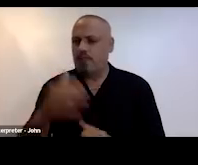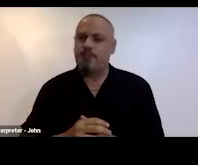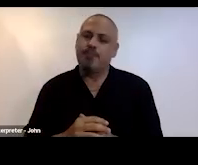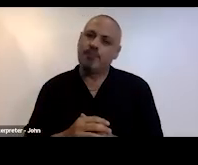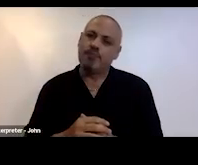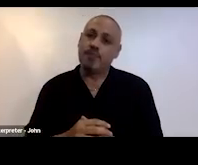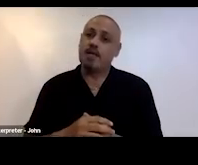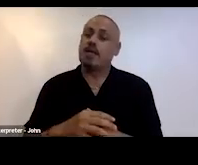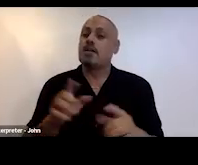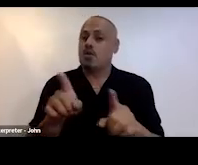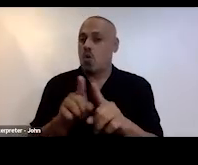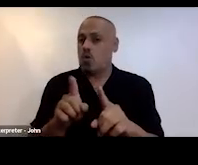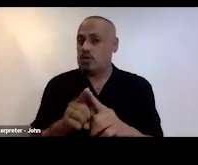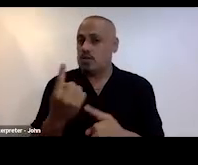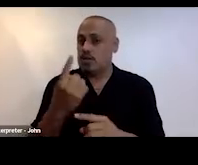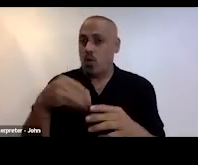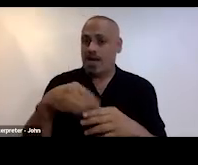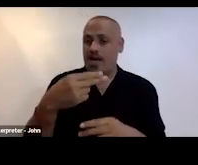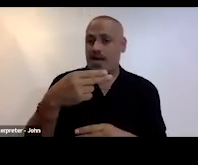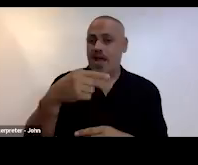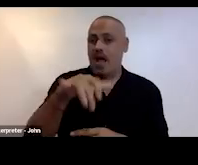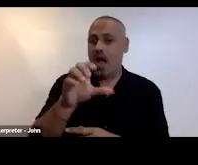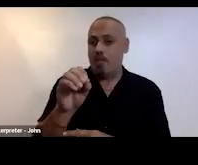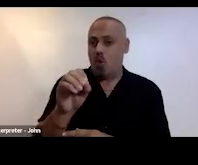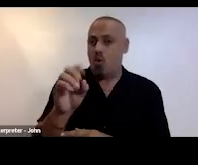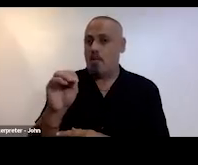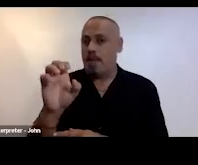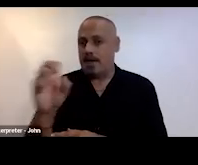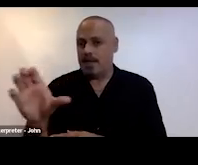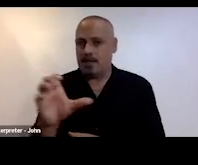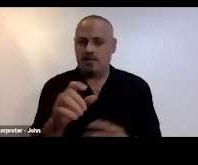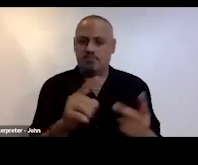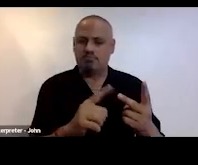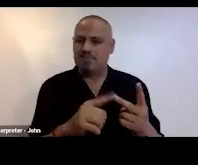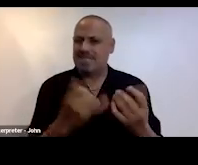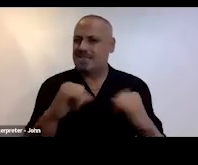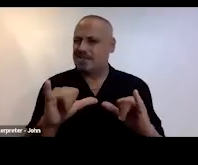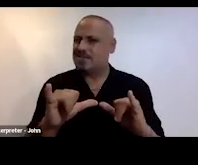And even with someone who's in a hypomanic period rather than manic, that's still very destabilizing